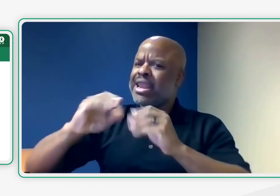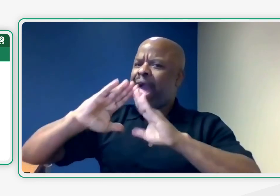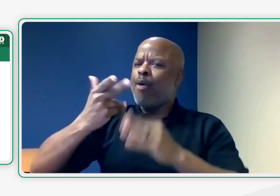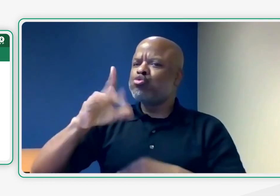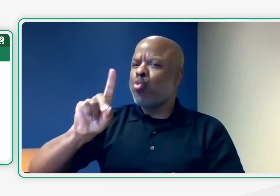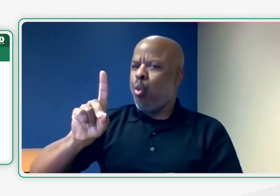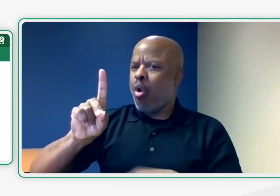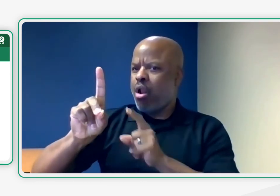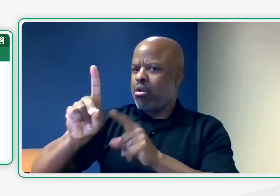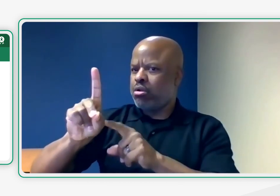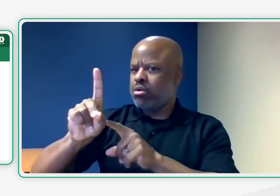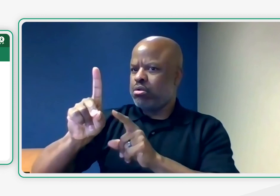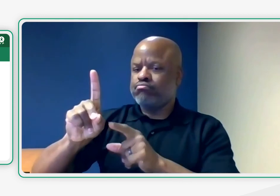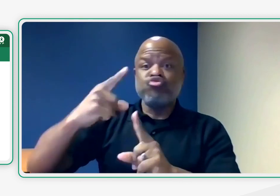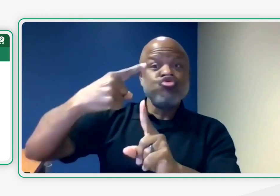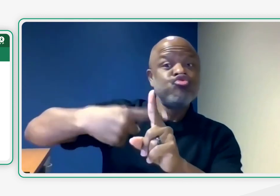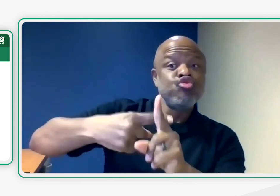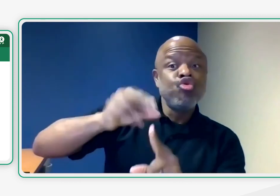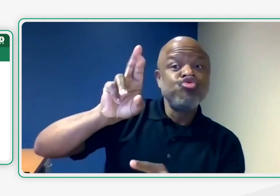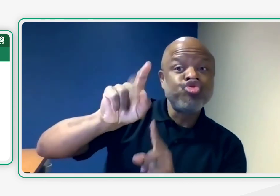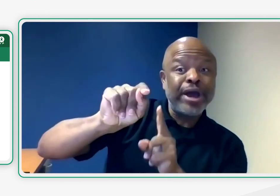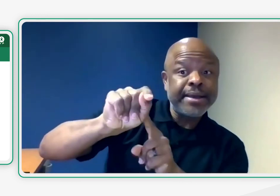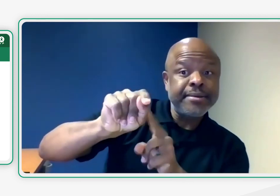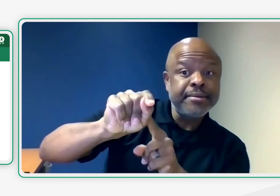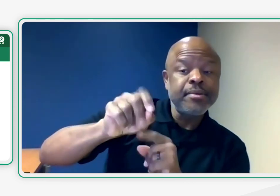What percentage should you be spending – maximum percentage – should you be